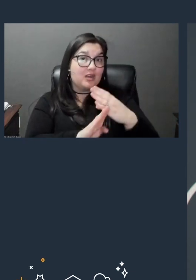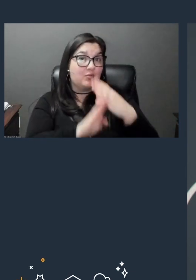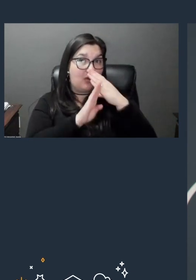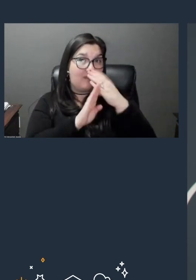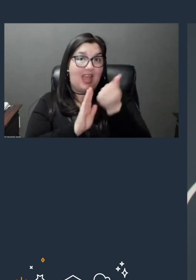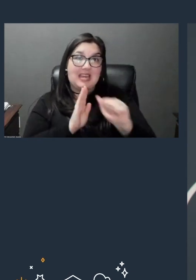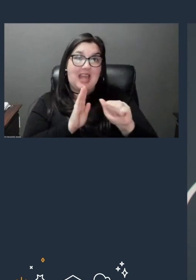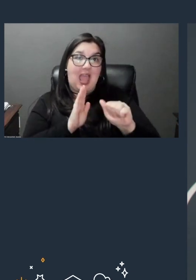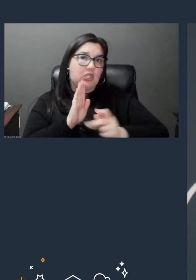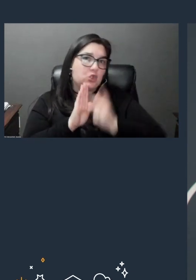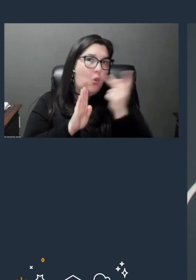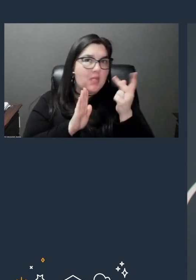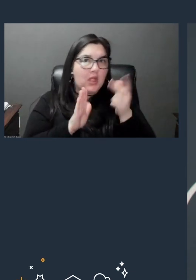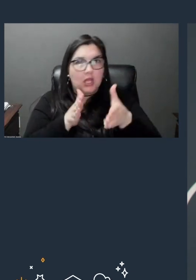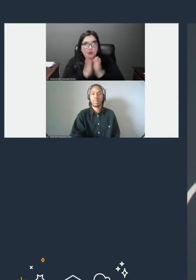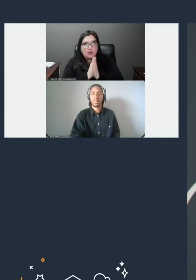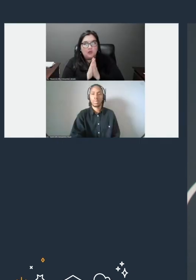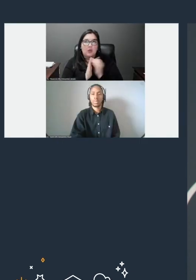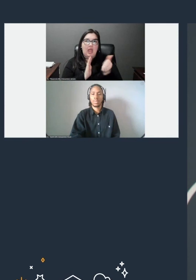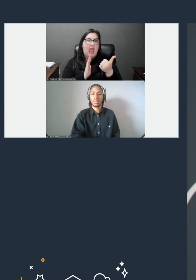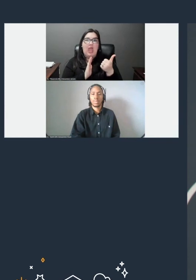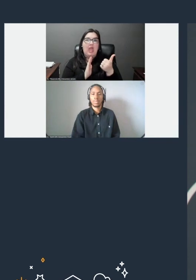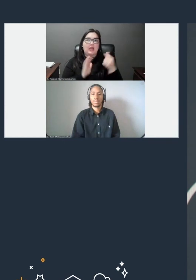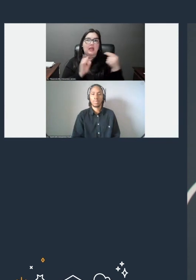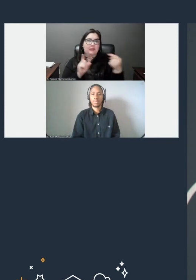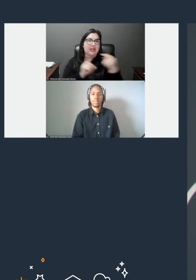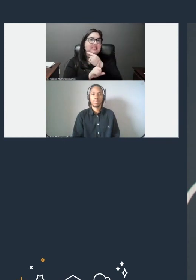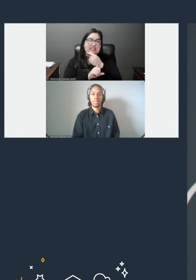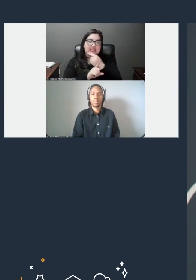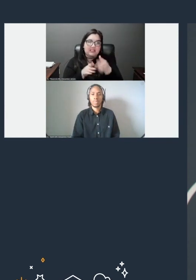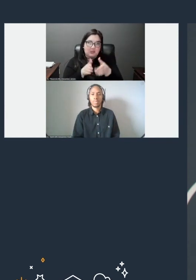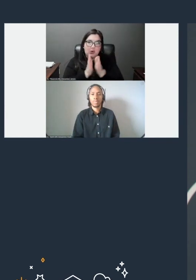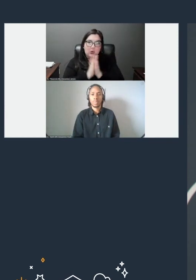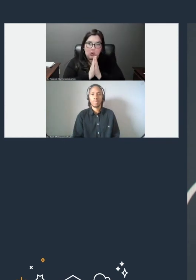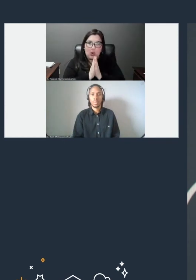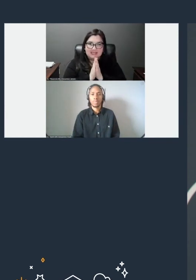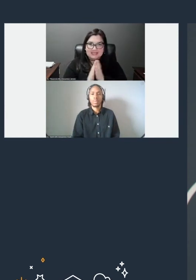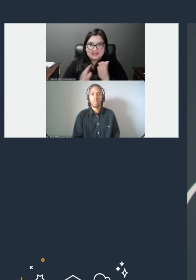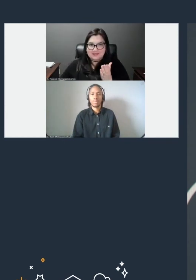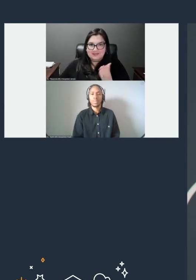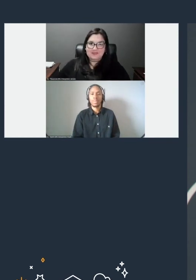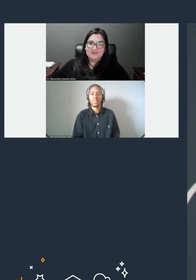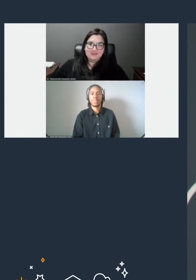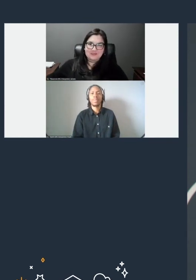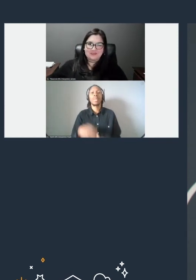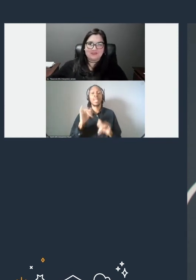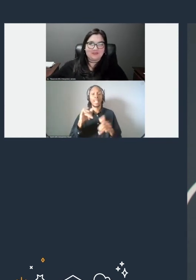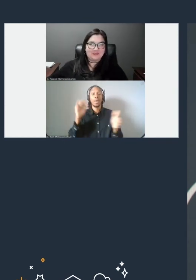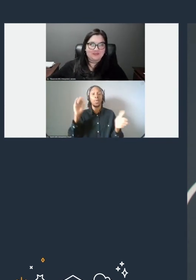or any inconsistent requests within your application. And that can reduce the latency in these,